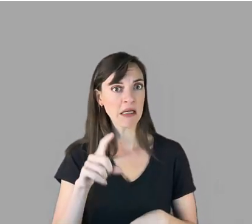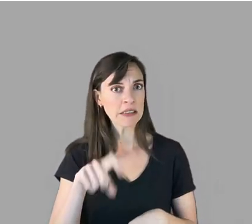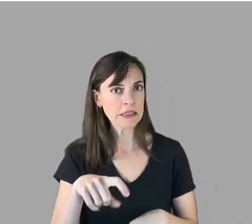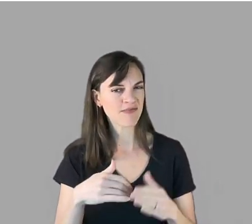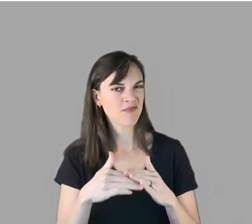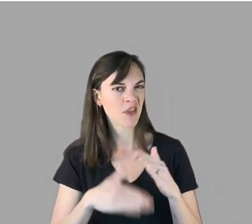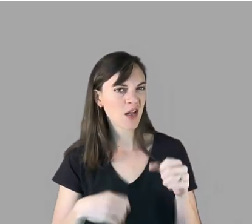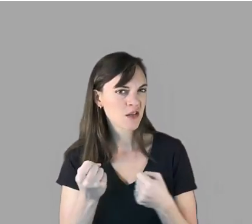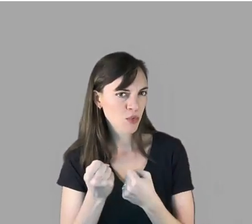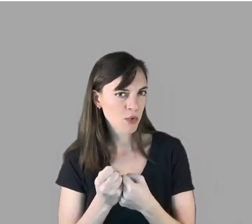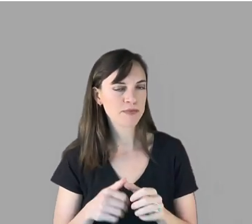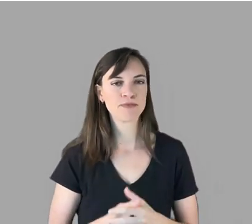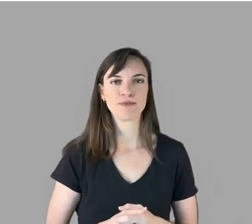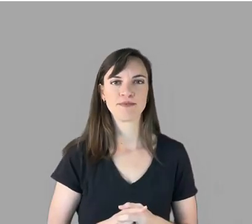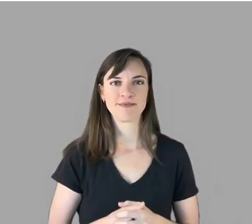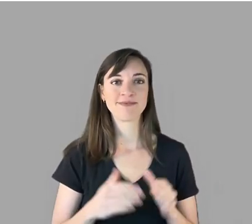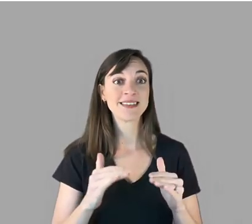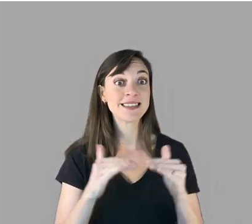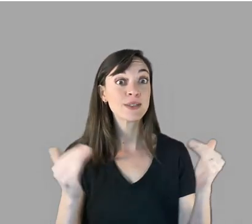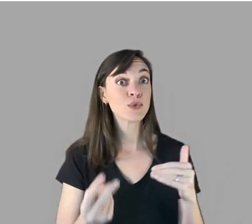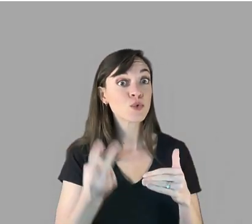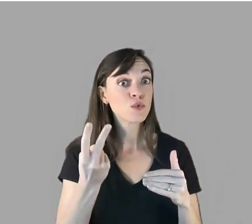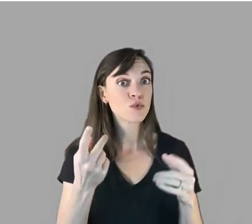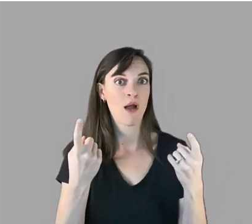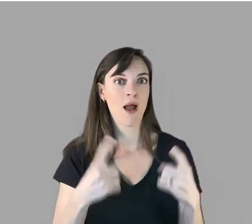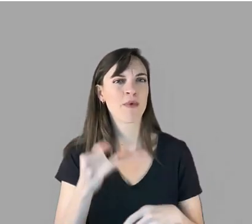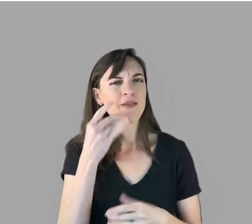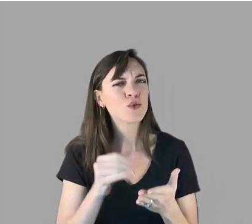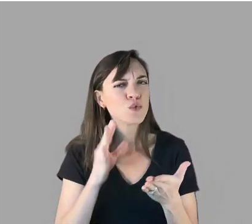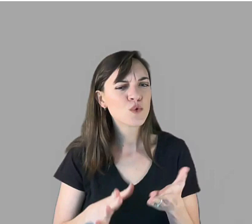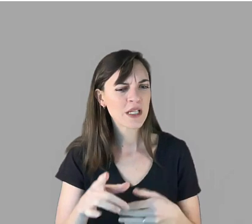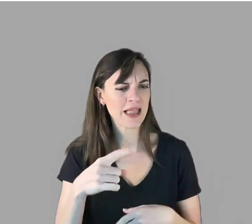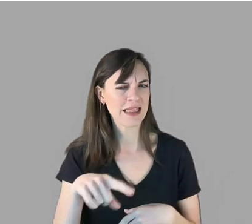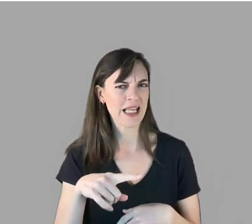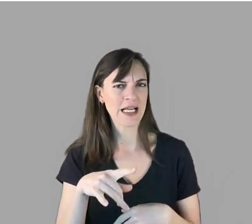“Tier 2 is provided to students not meeting expectations and is often delivered to small